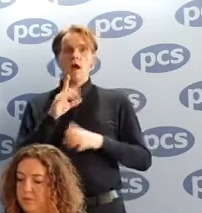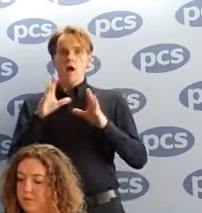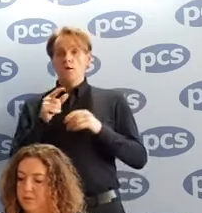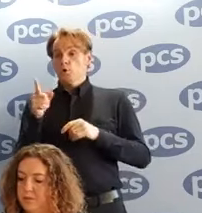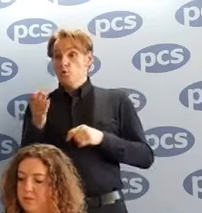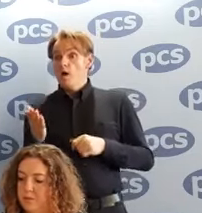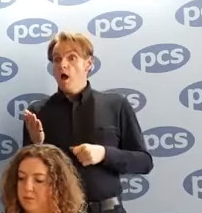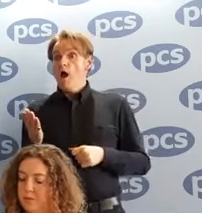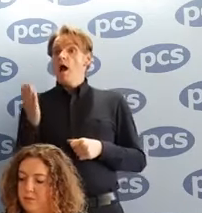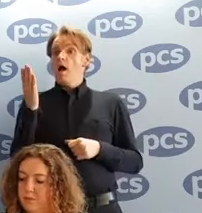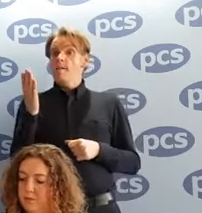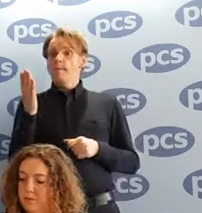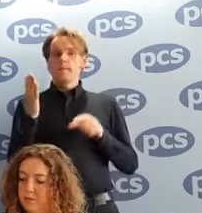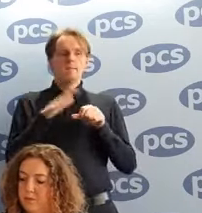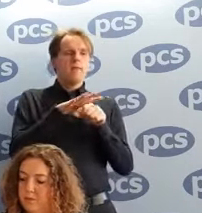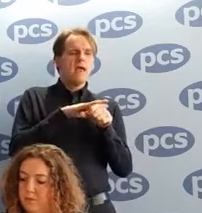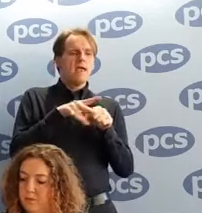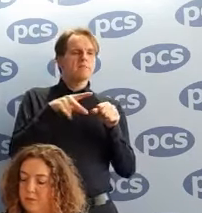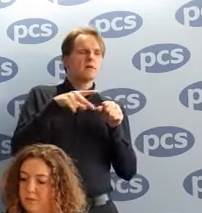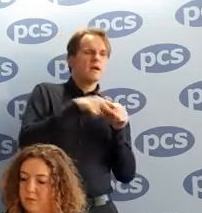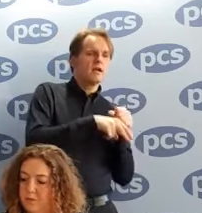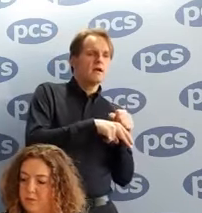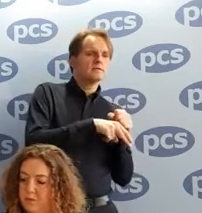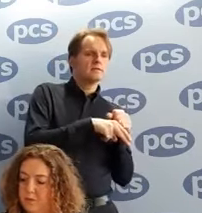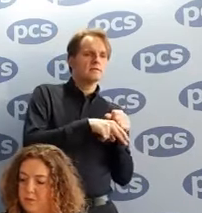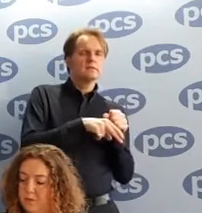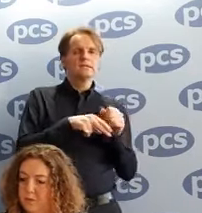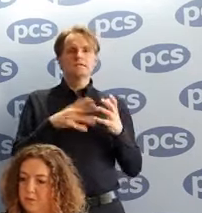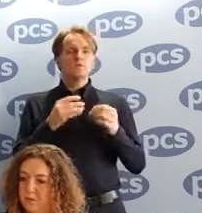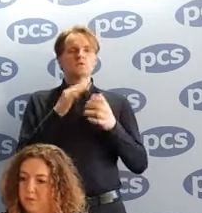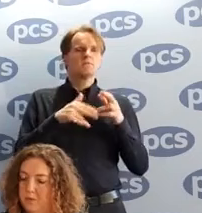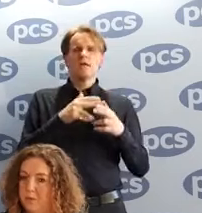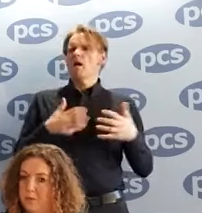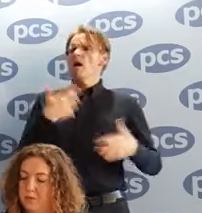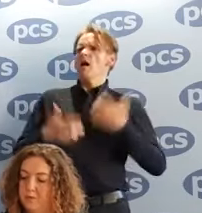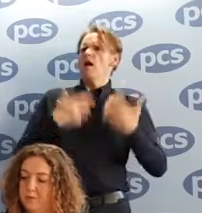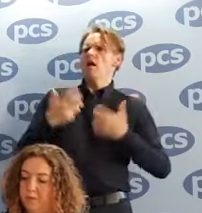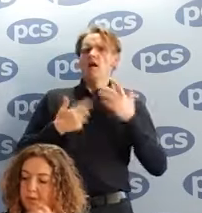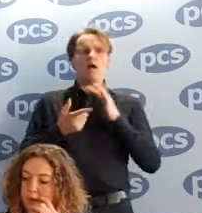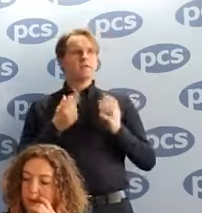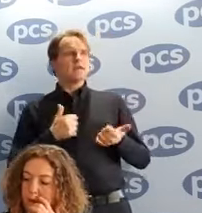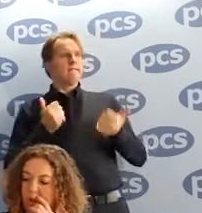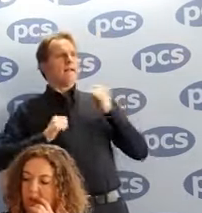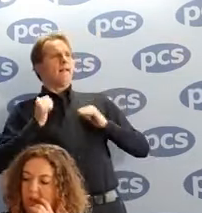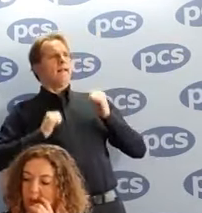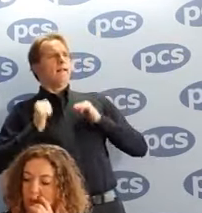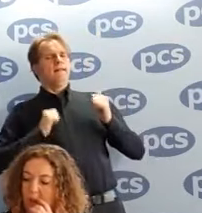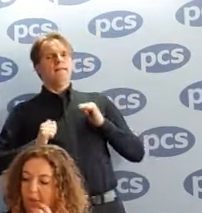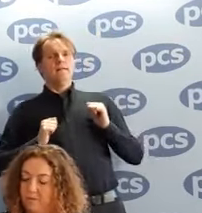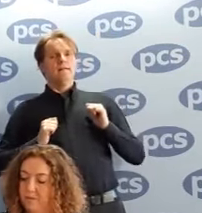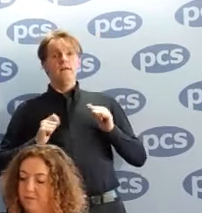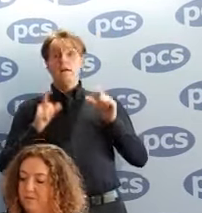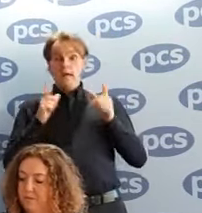will potentially get into some divide and rule stuff. If we have extra money everyone can benefit. It's a unifying call and that's why we